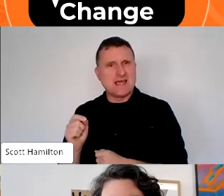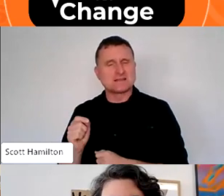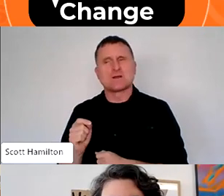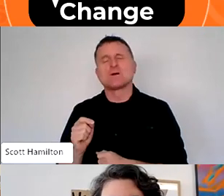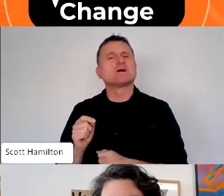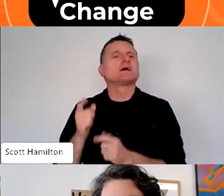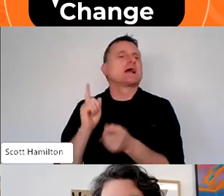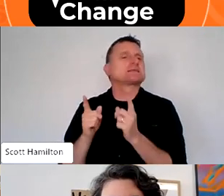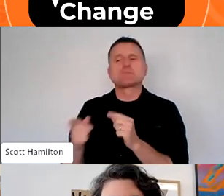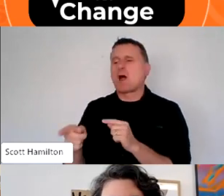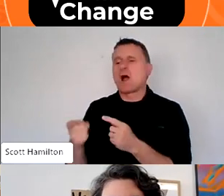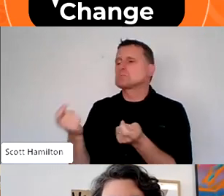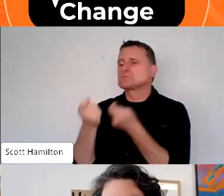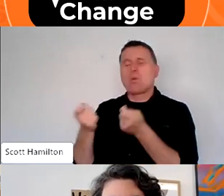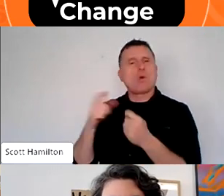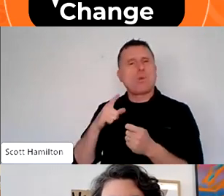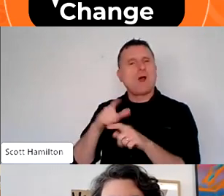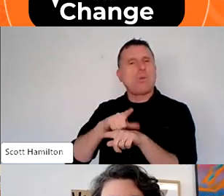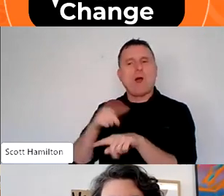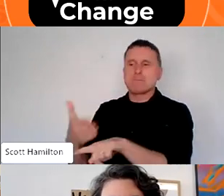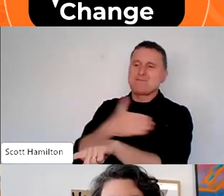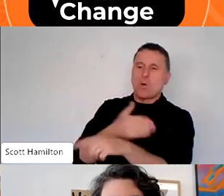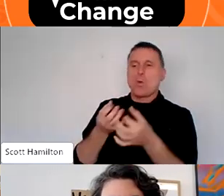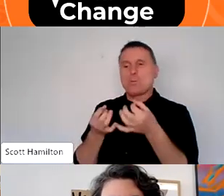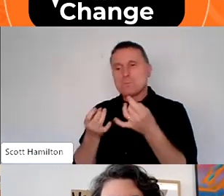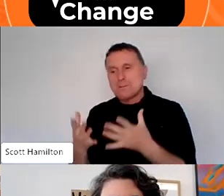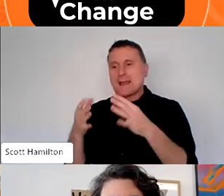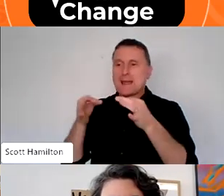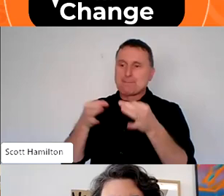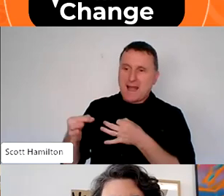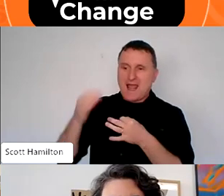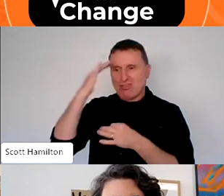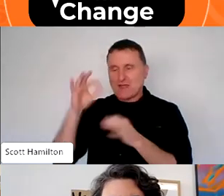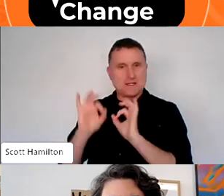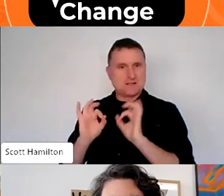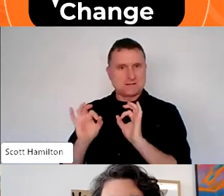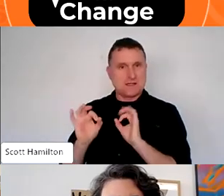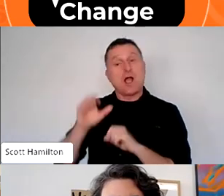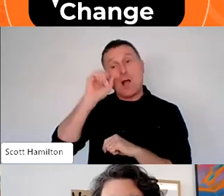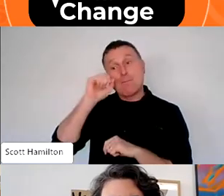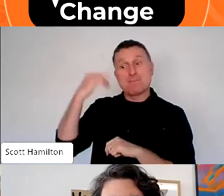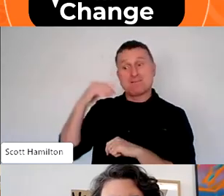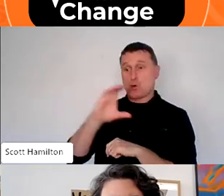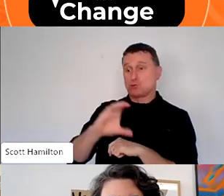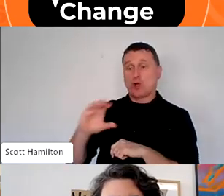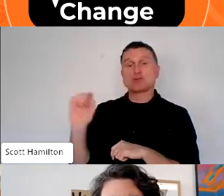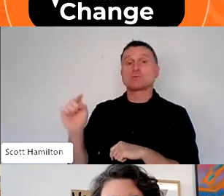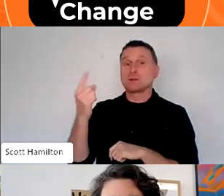was no thinking put into that aspect. I had one principal from Christchurch, I said what would you do differently if you had to start all over again?